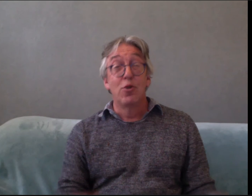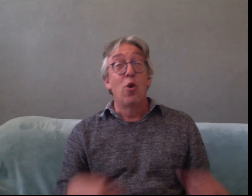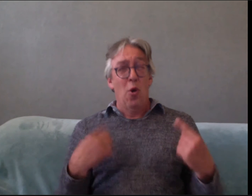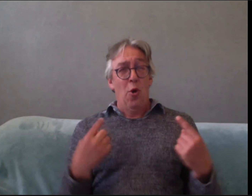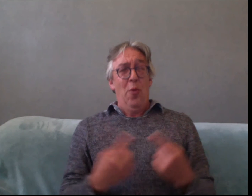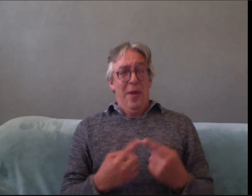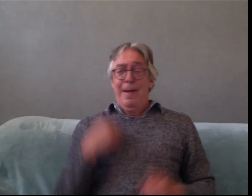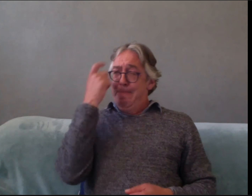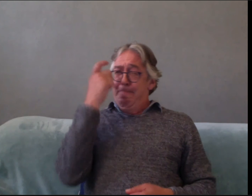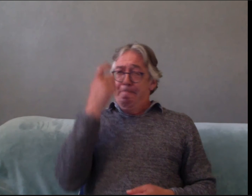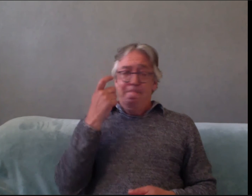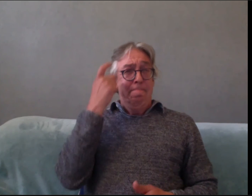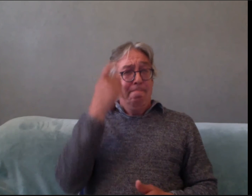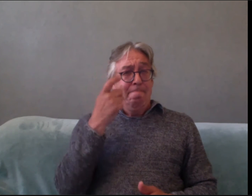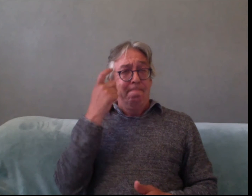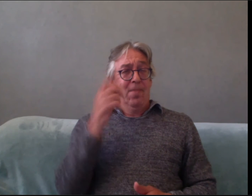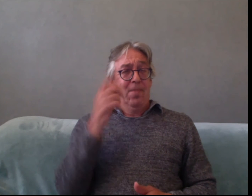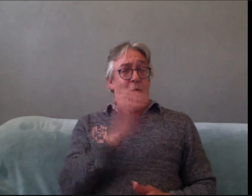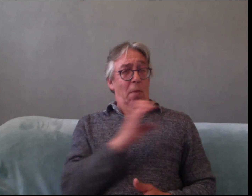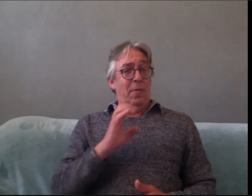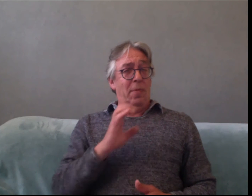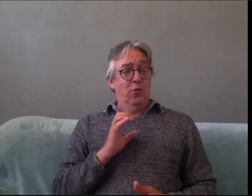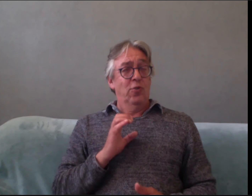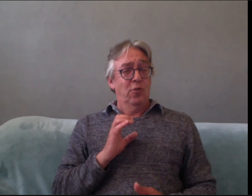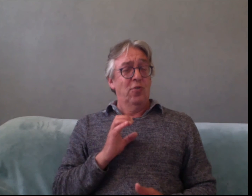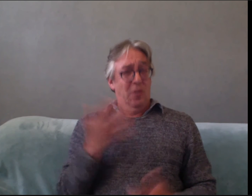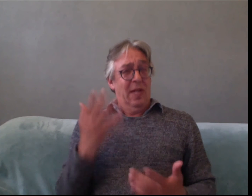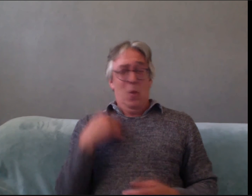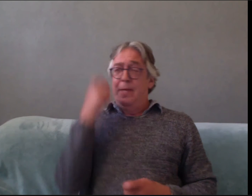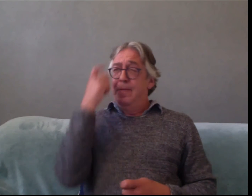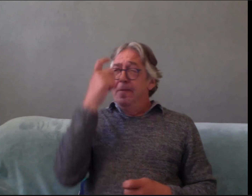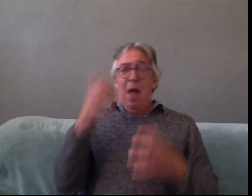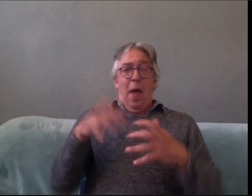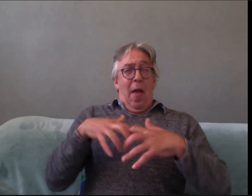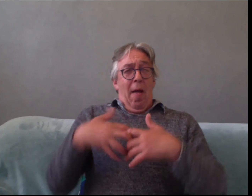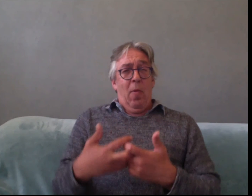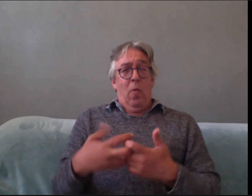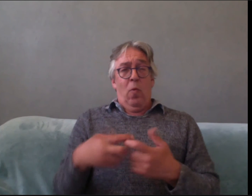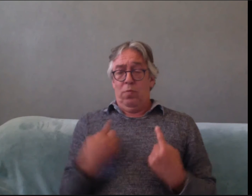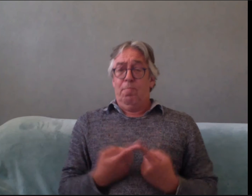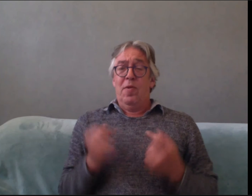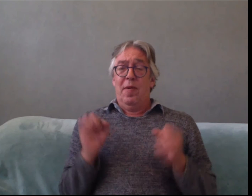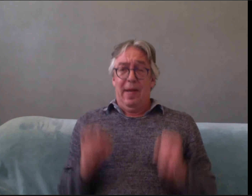and all the other colleagues concerns regarding the social services.